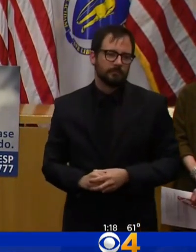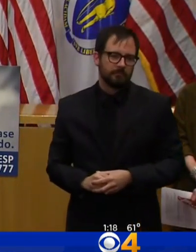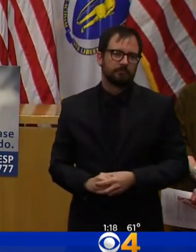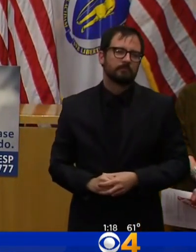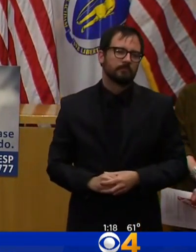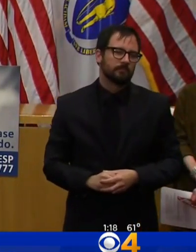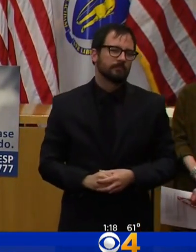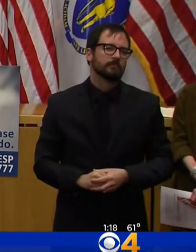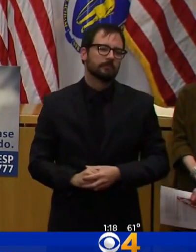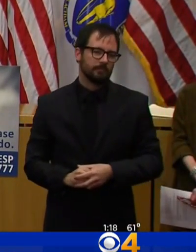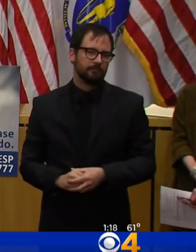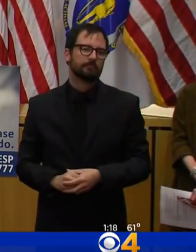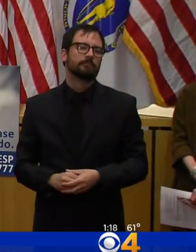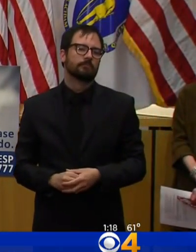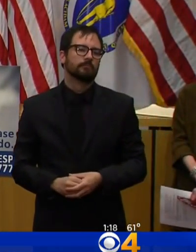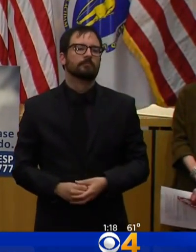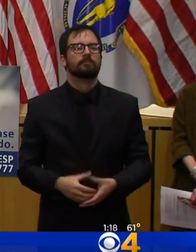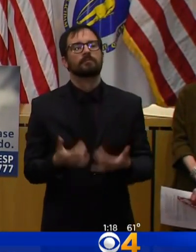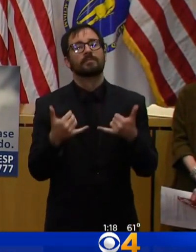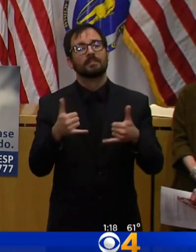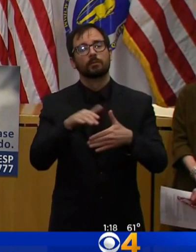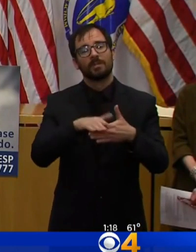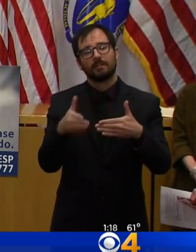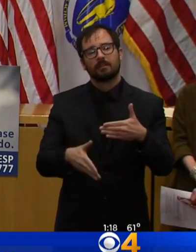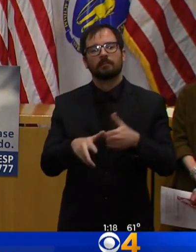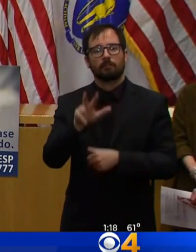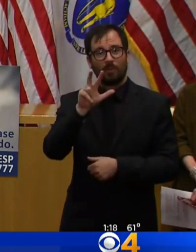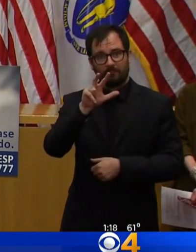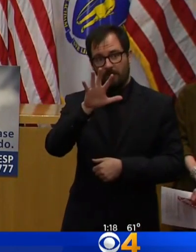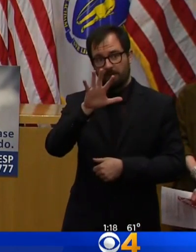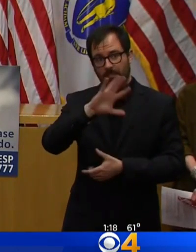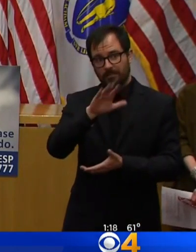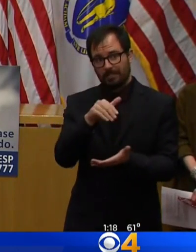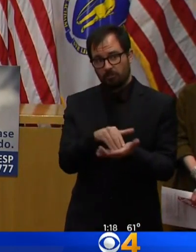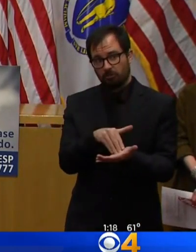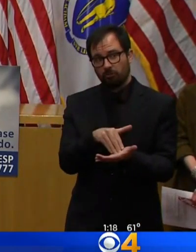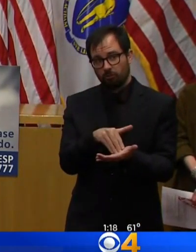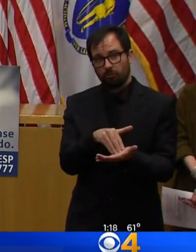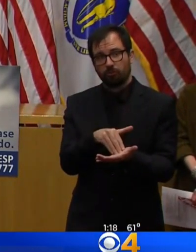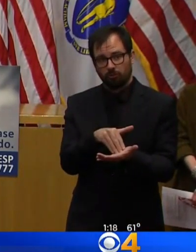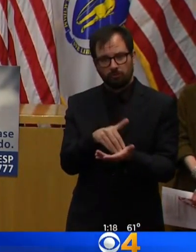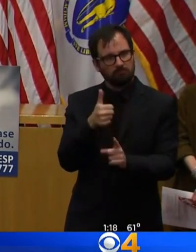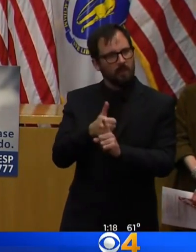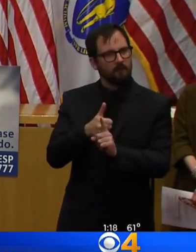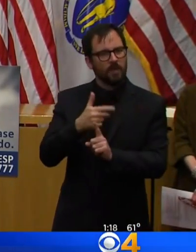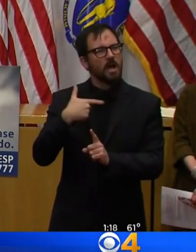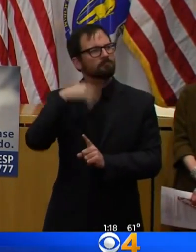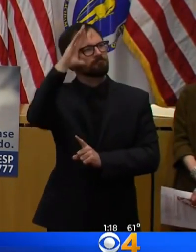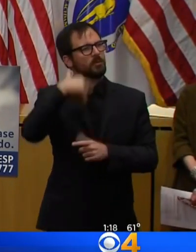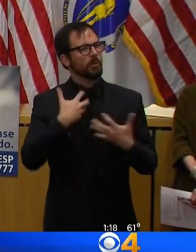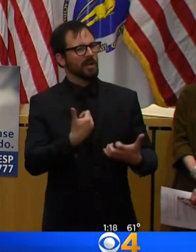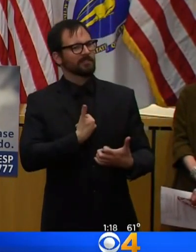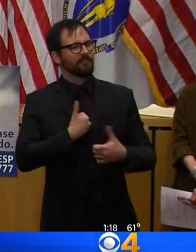CONDUCT THEIR OWN TESTING BY ORDERING TEST KITS THROUGH THE STATE MOBILE TESTING PROGRAM. AS OF THIS WEEKEND, ANOTHER 35